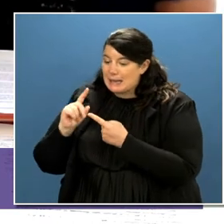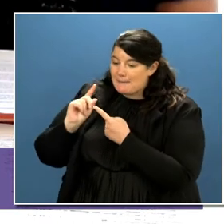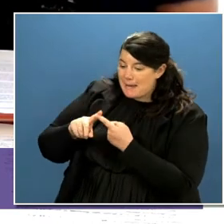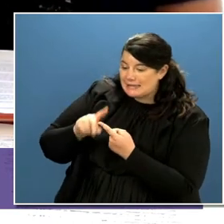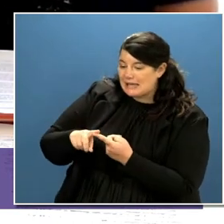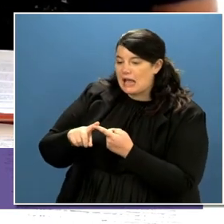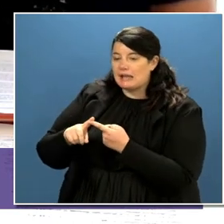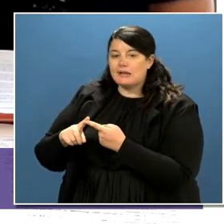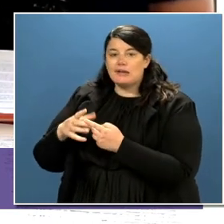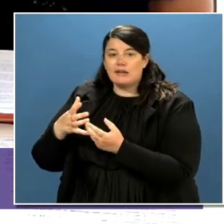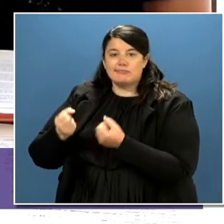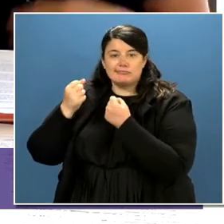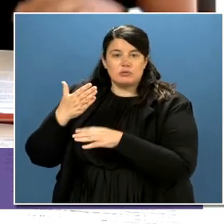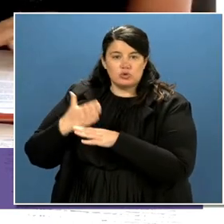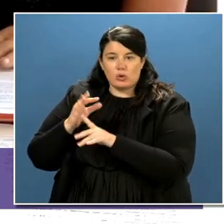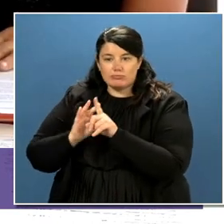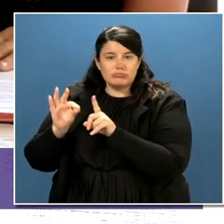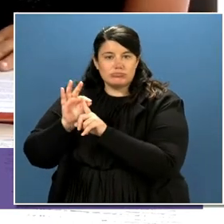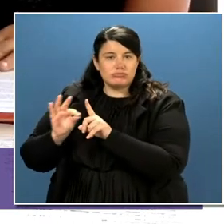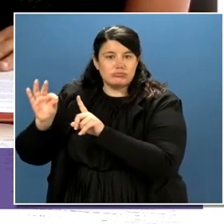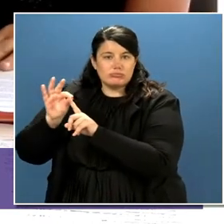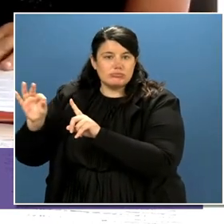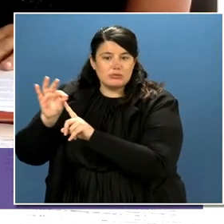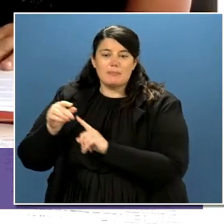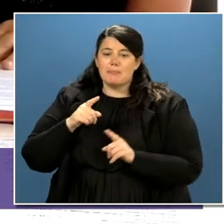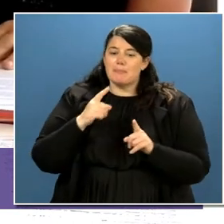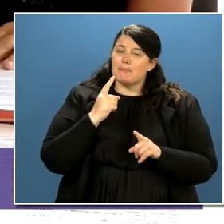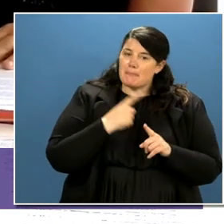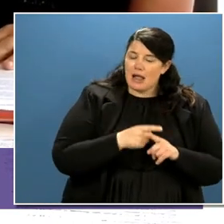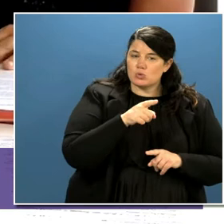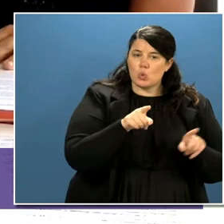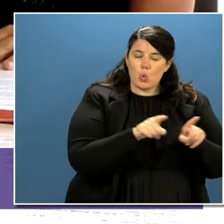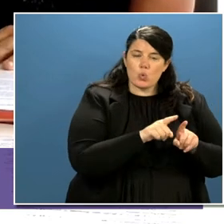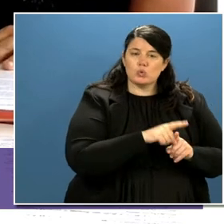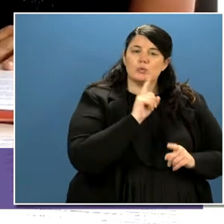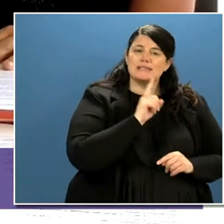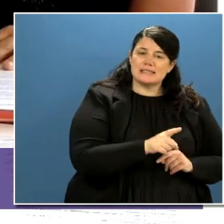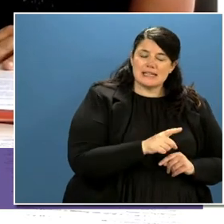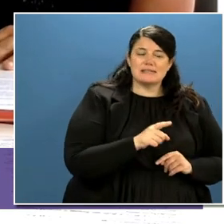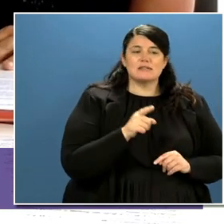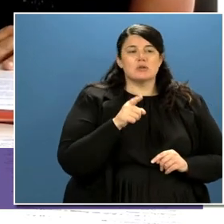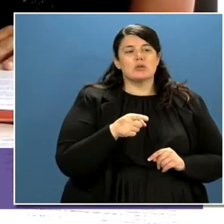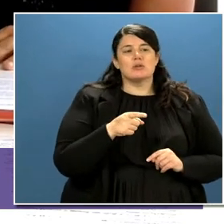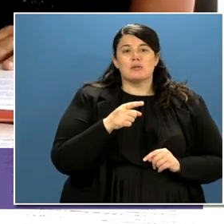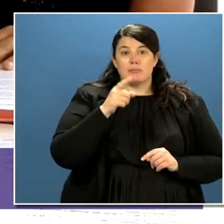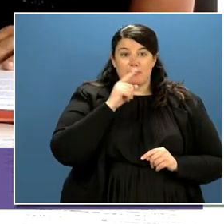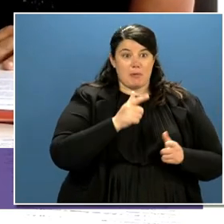That is paragraph 18. But you've also identified the barriers that you hear from employers that they